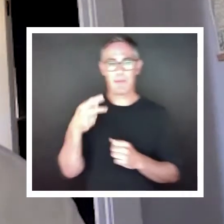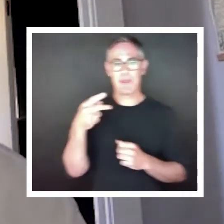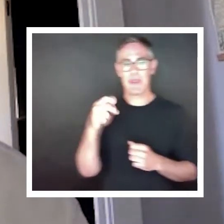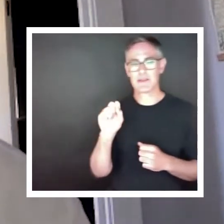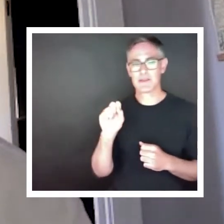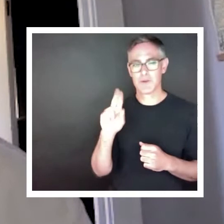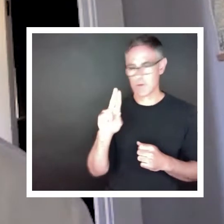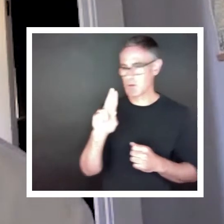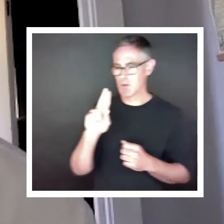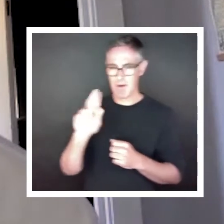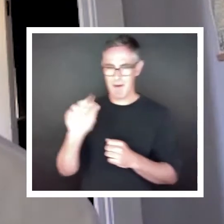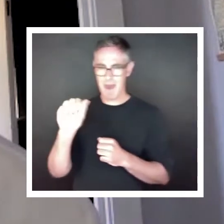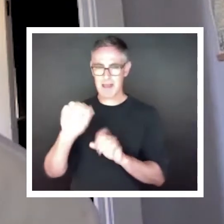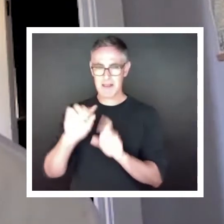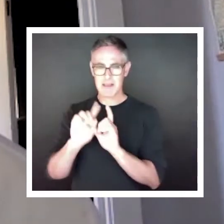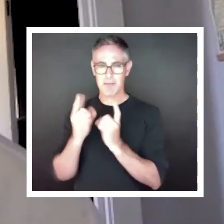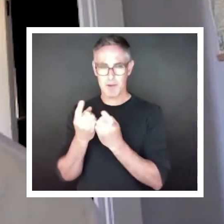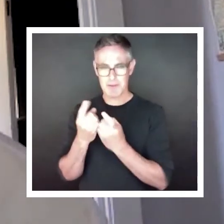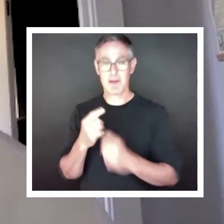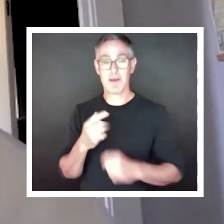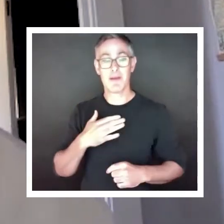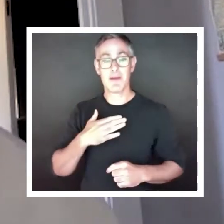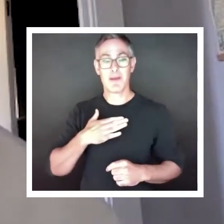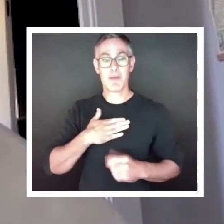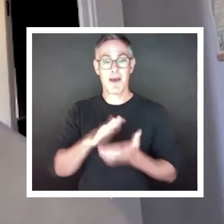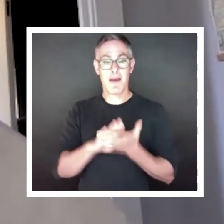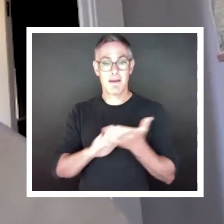My college life was wonderful.